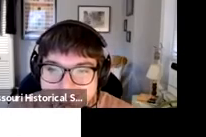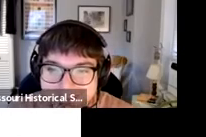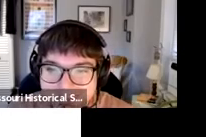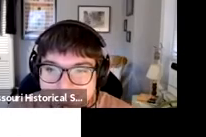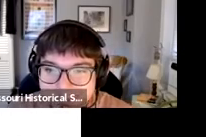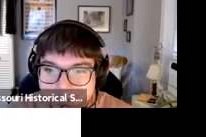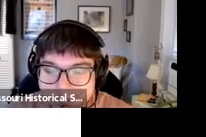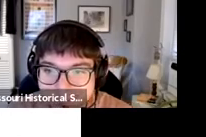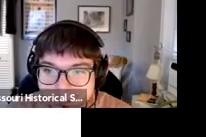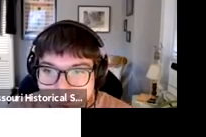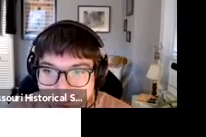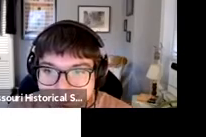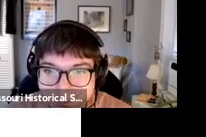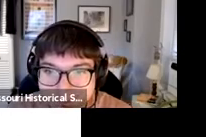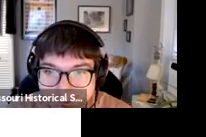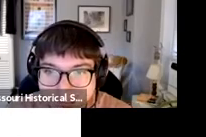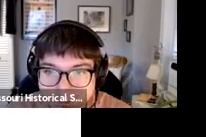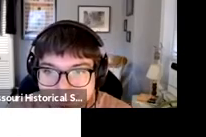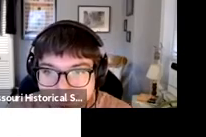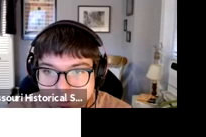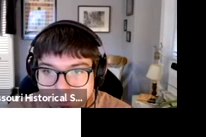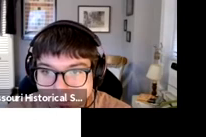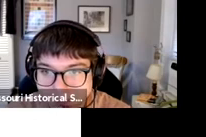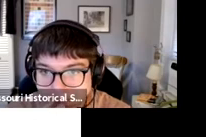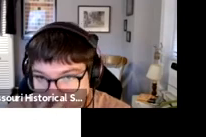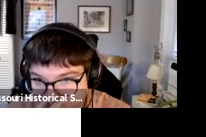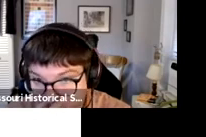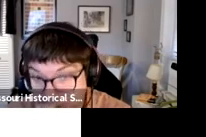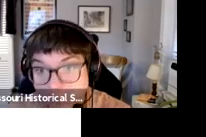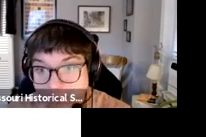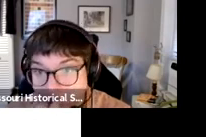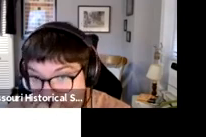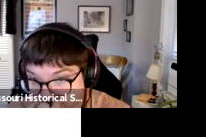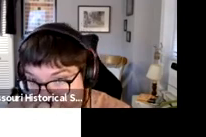everything was. And so when, you know, when they were not in the